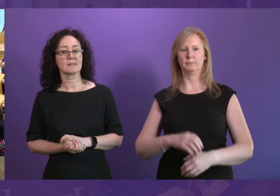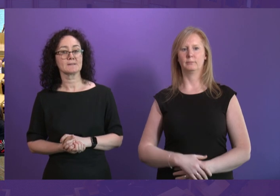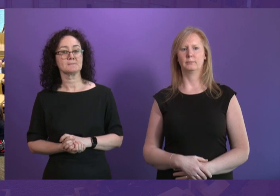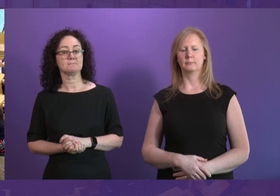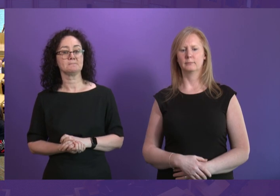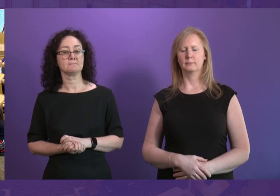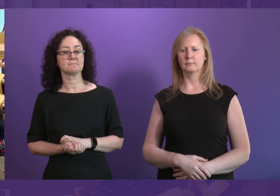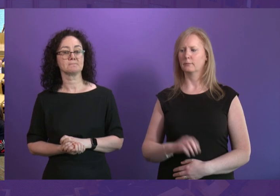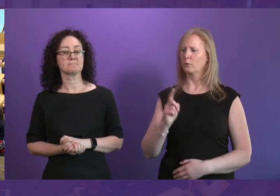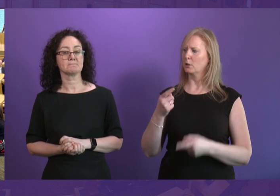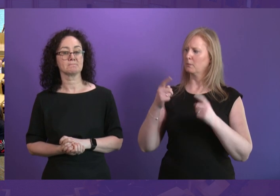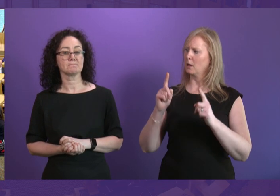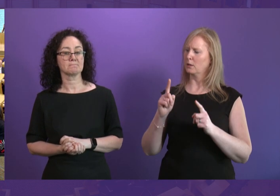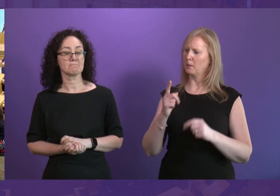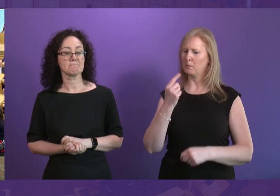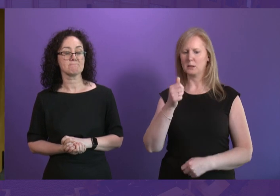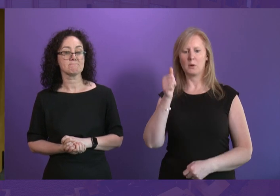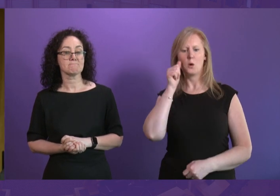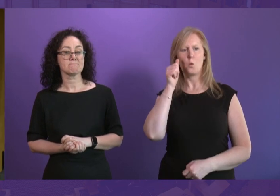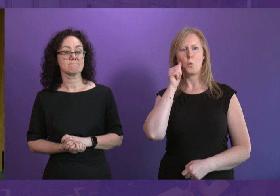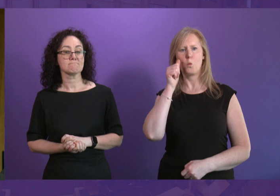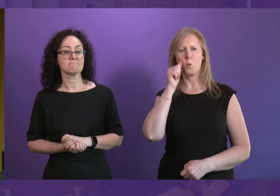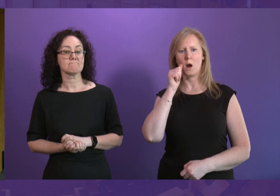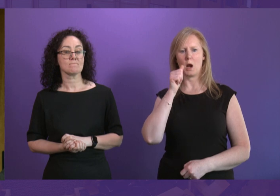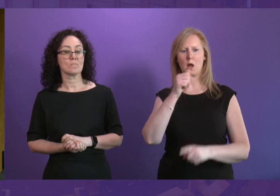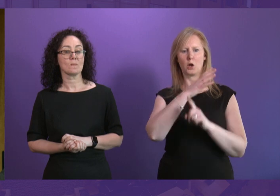The First Minister might be aware that the Conservative Party’s spokesperson for social